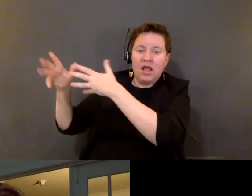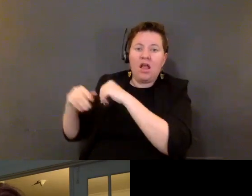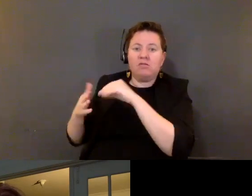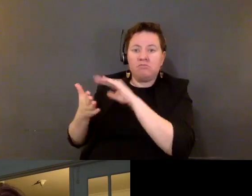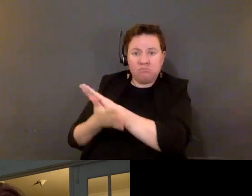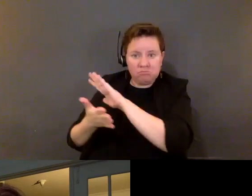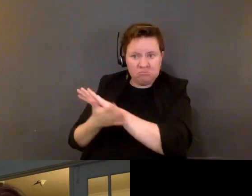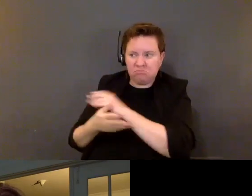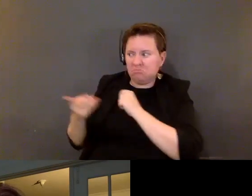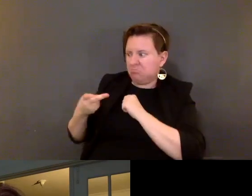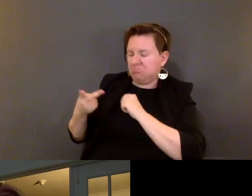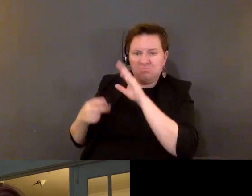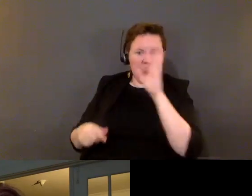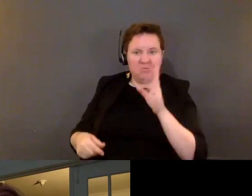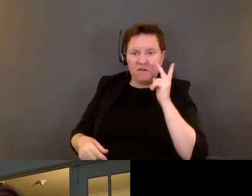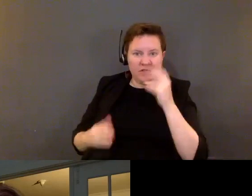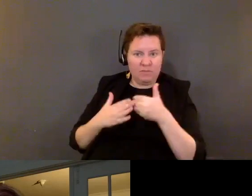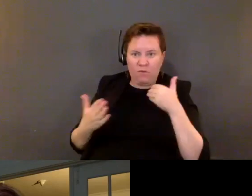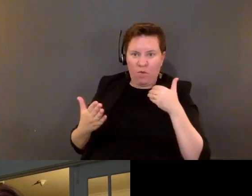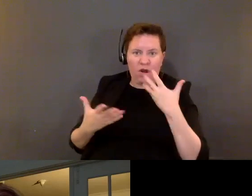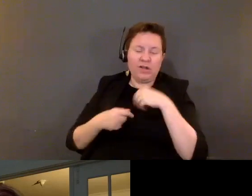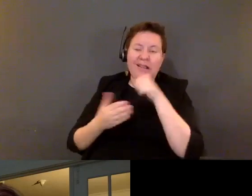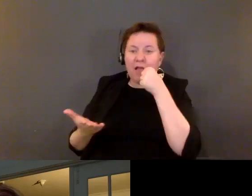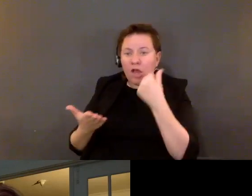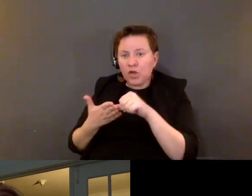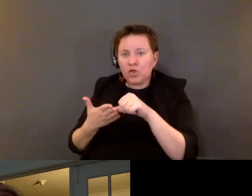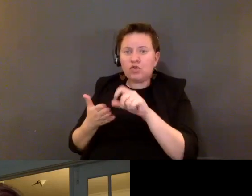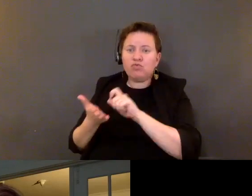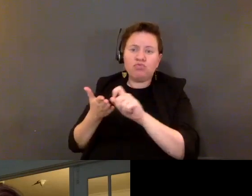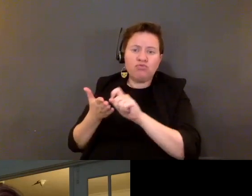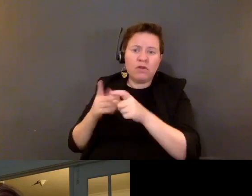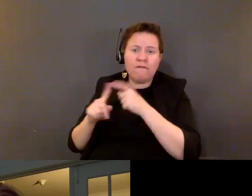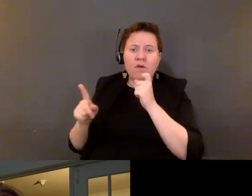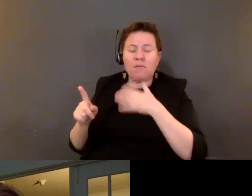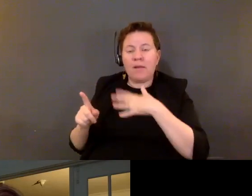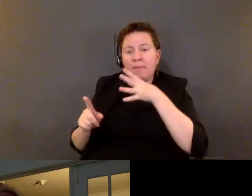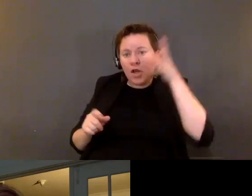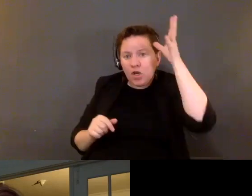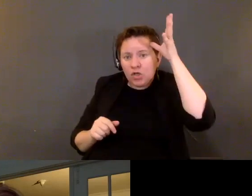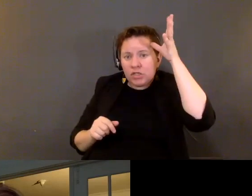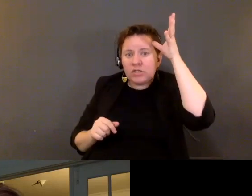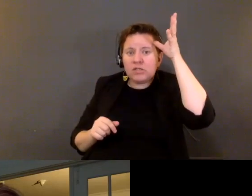one of us had ever seen including letters written by my my parents right out during their honeymoon